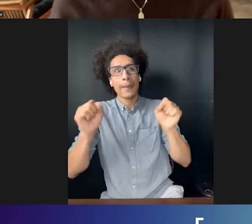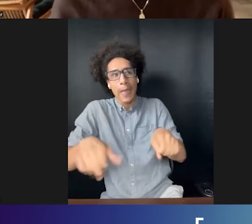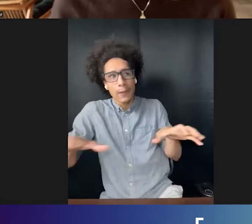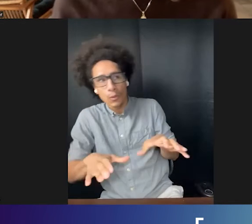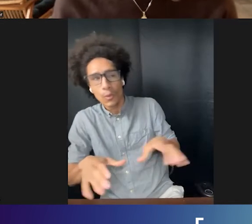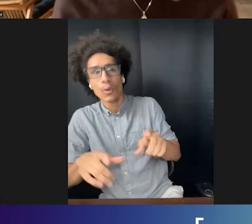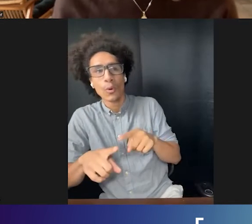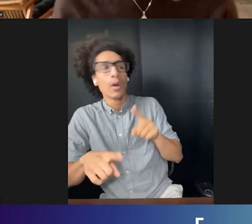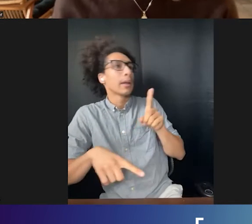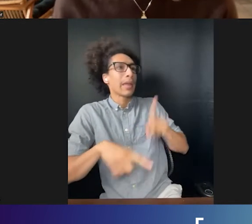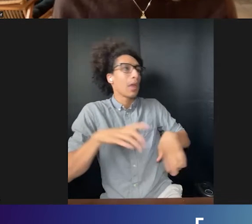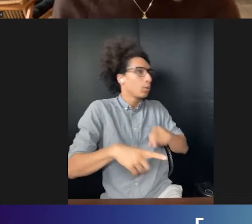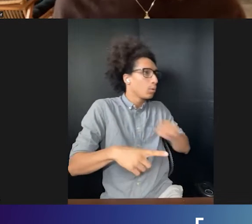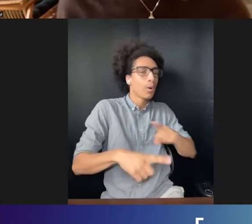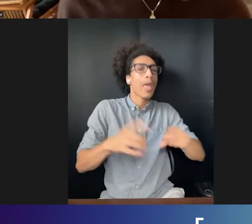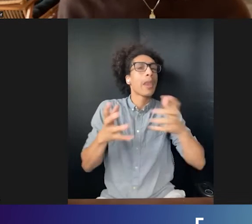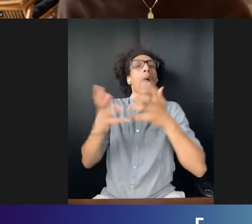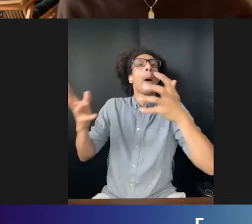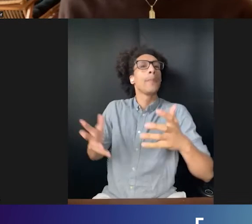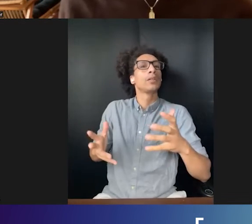were going to have to do ourselves, not just in terms of labor, labor,